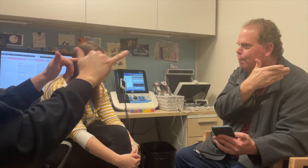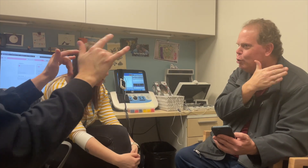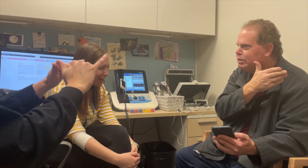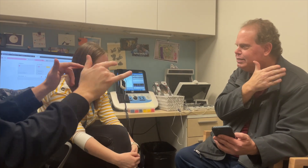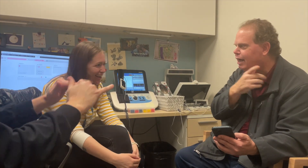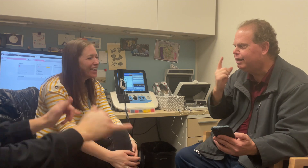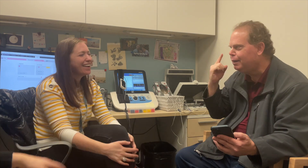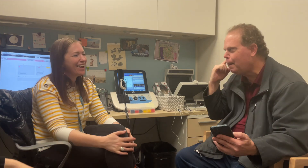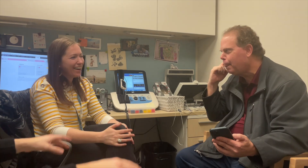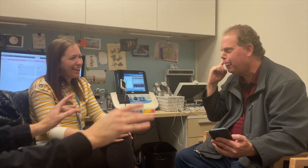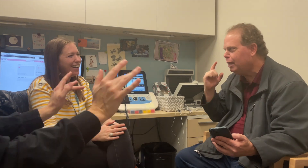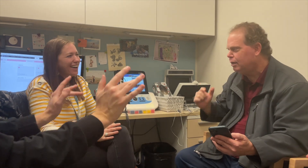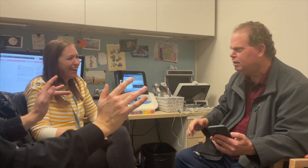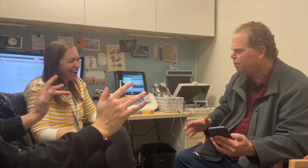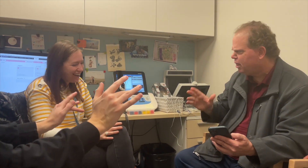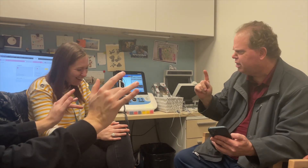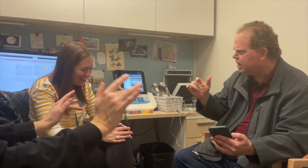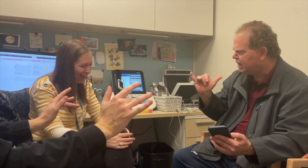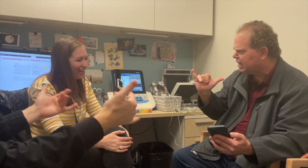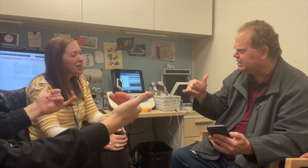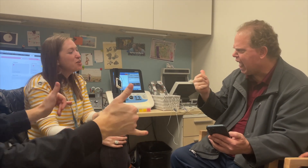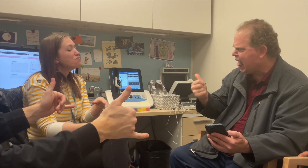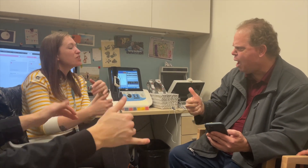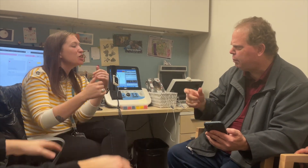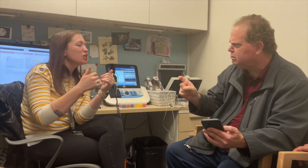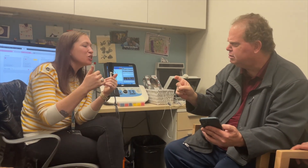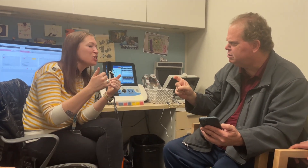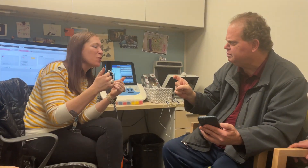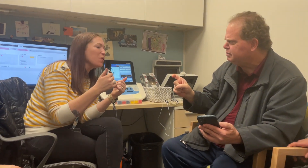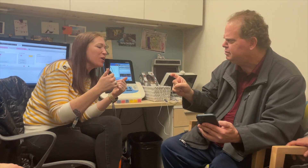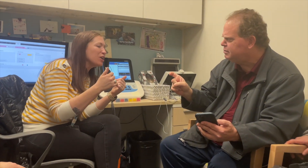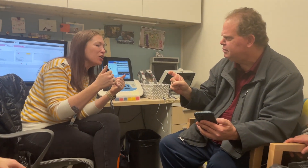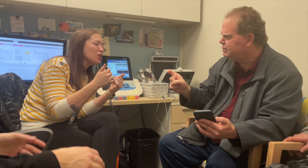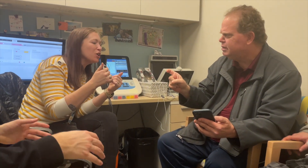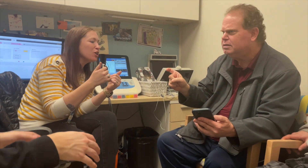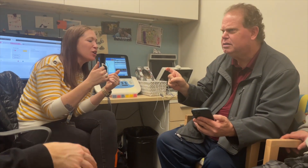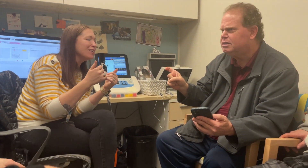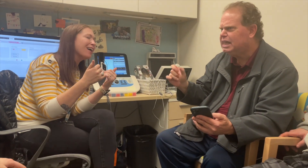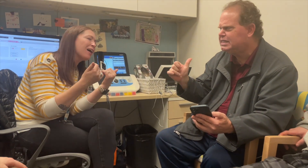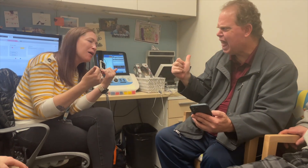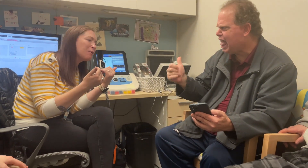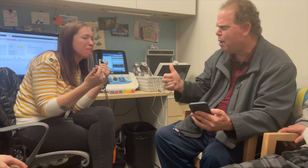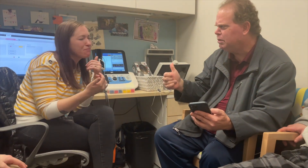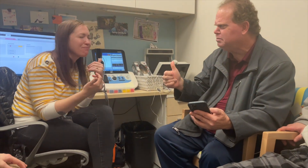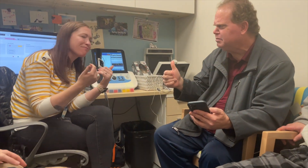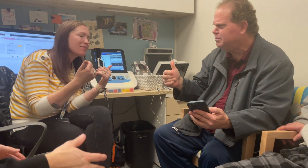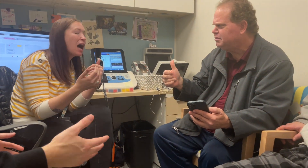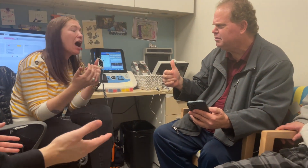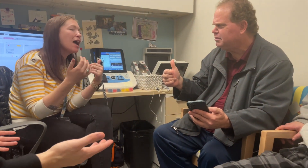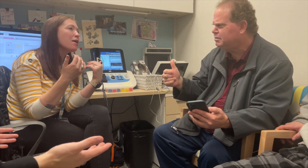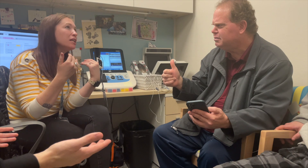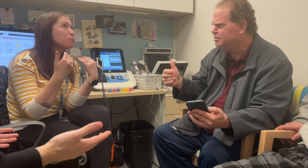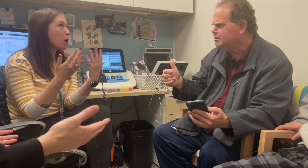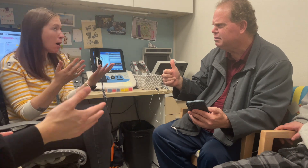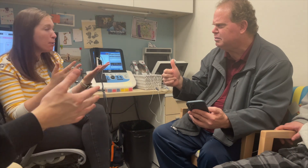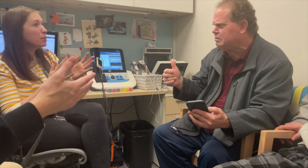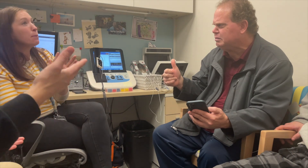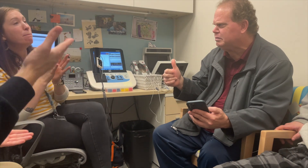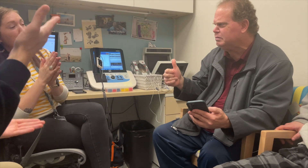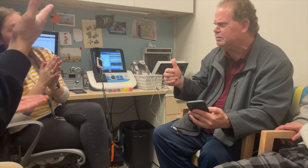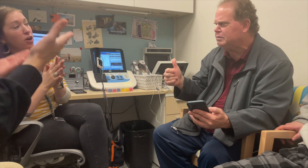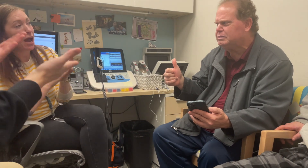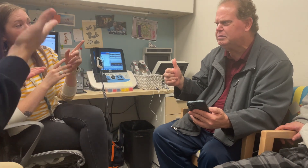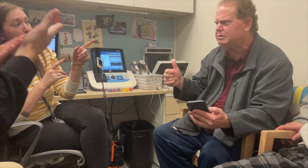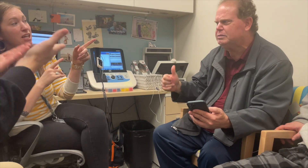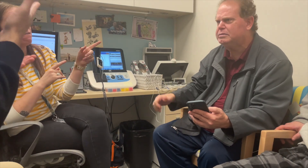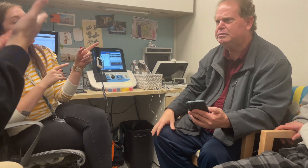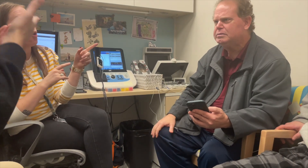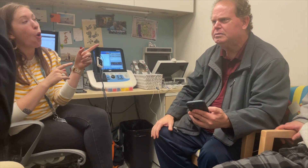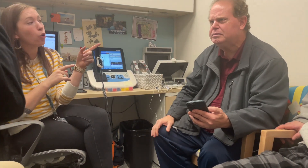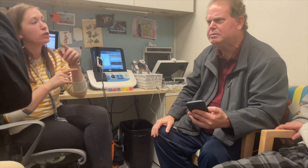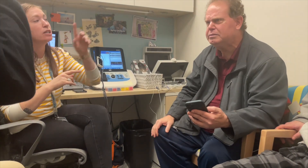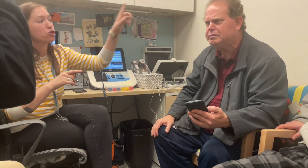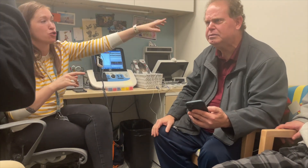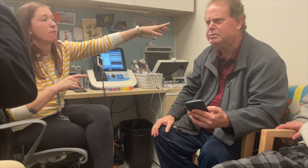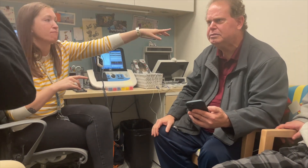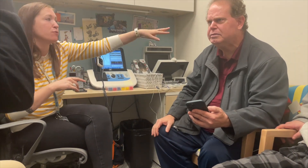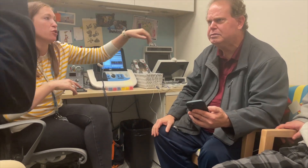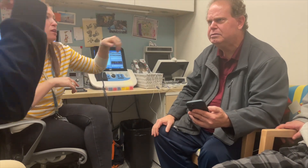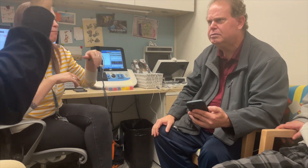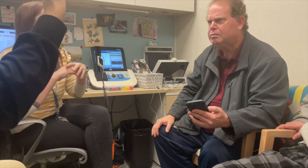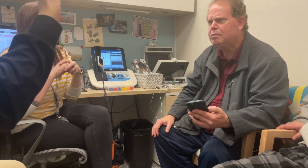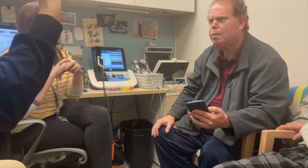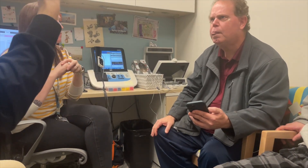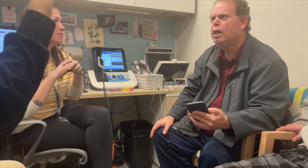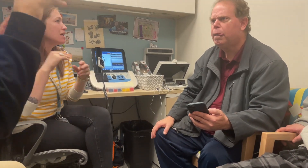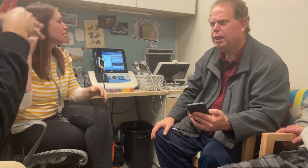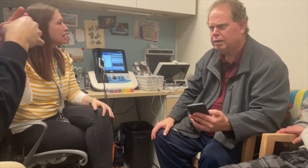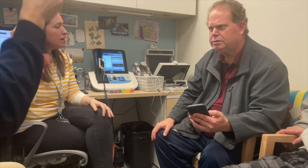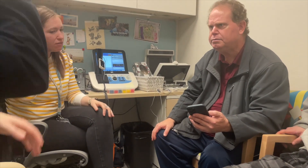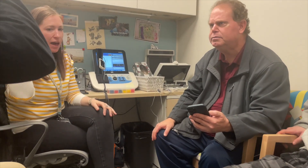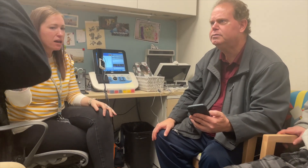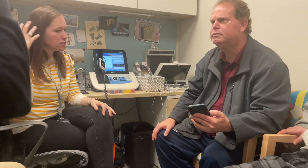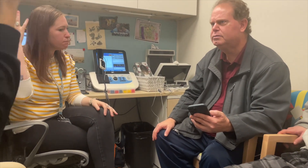the so that help it's probably better actually if you only stream to your implant give that as